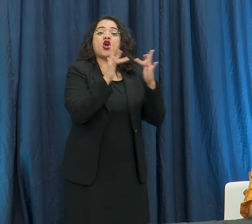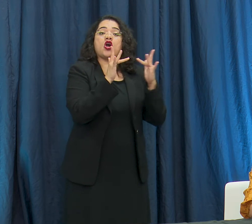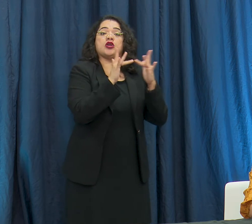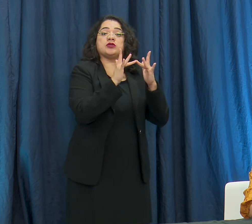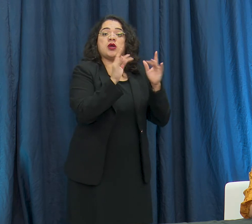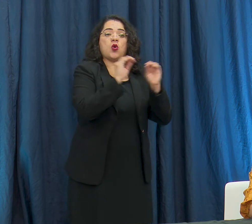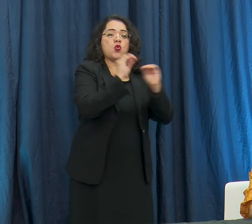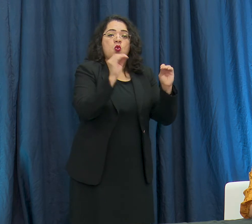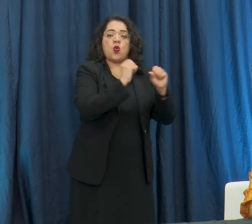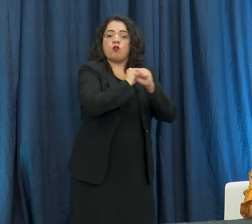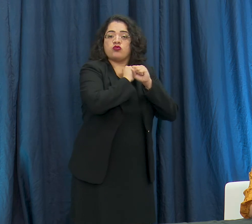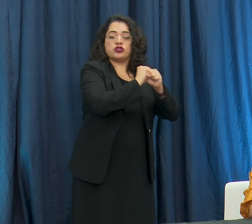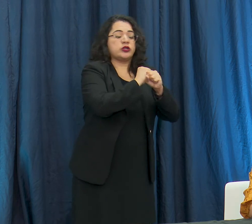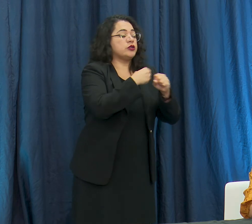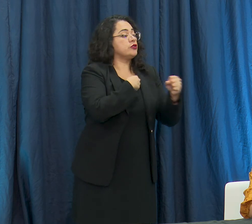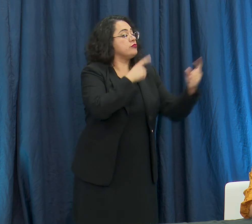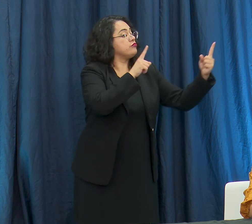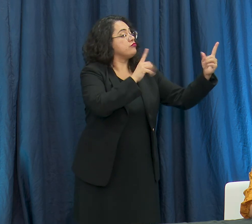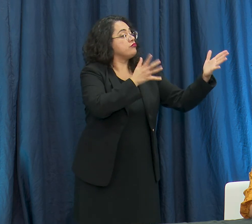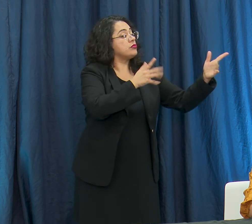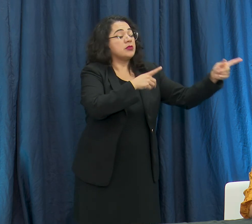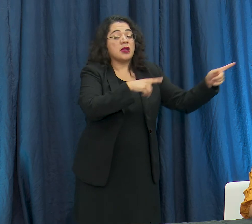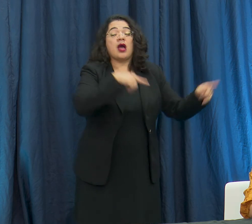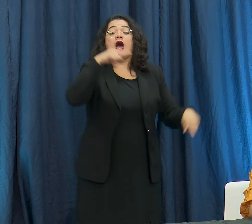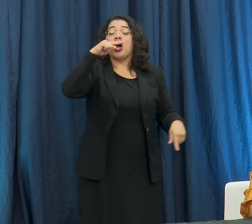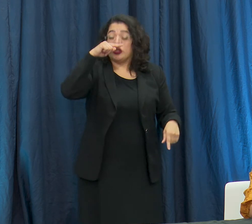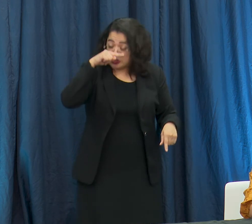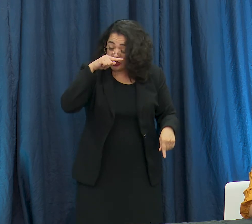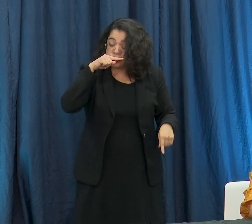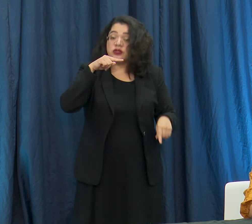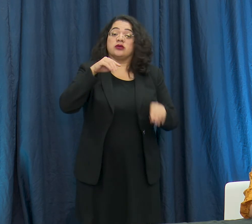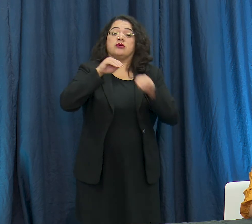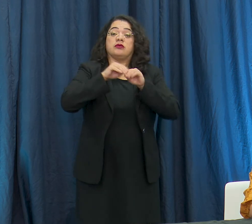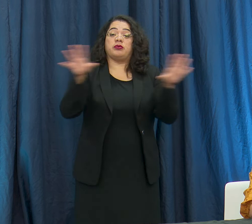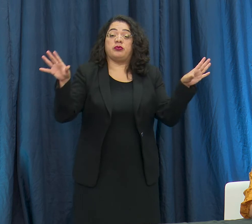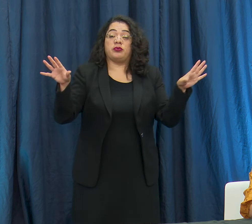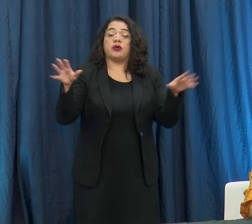or noodles autos de alguien que tenia OS probably que tenga coffee do you see